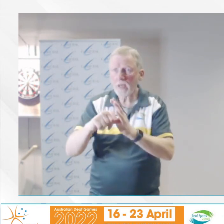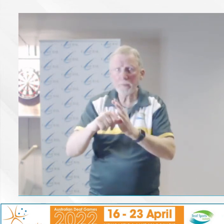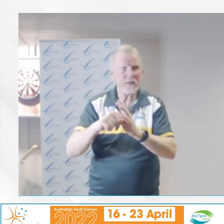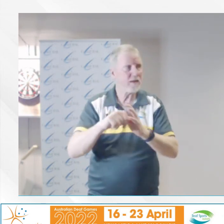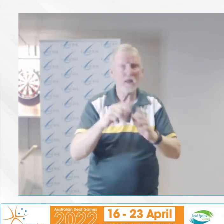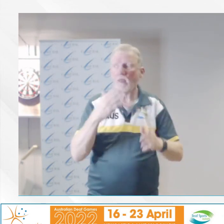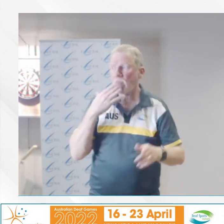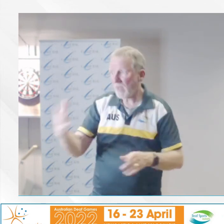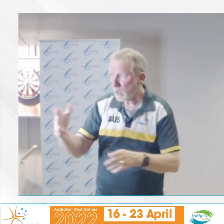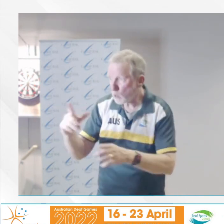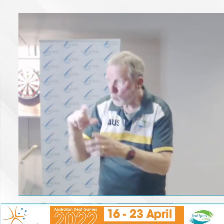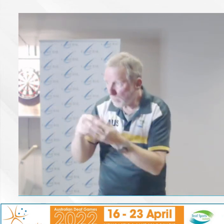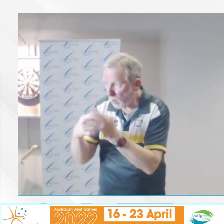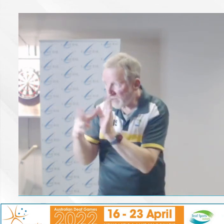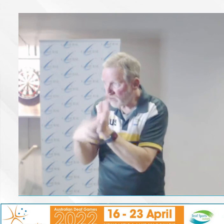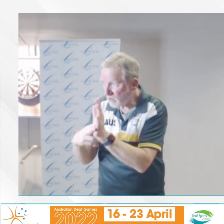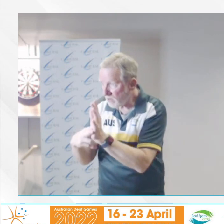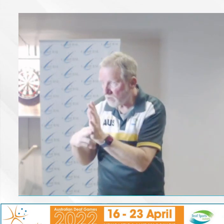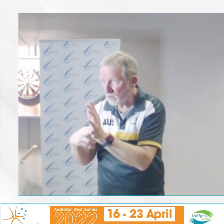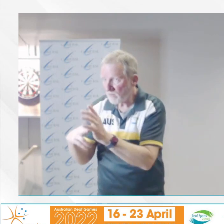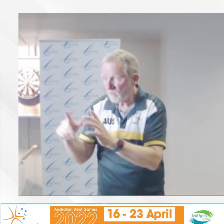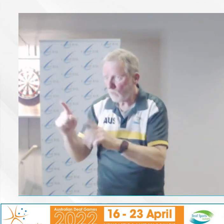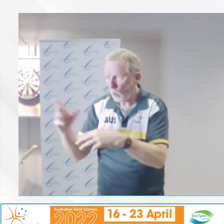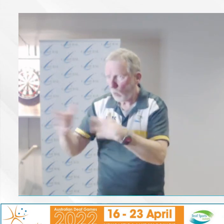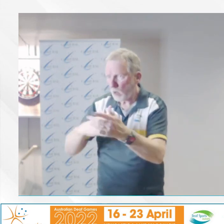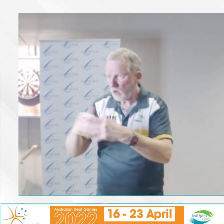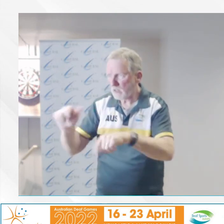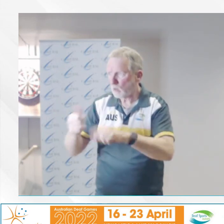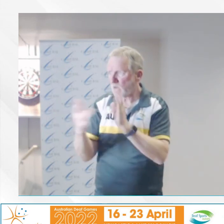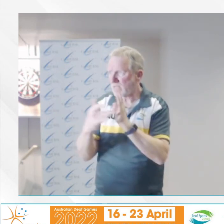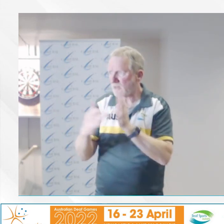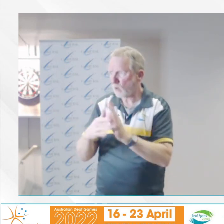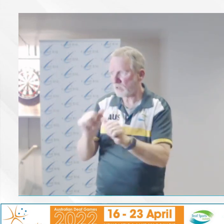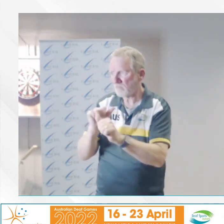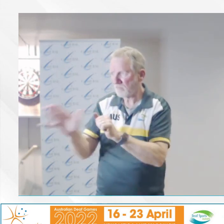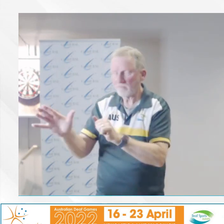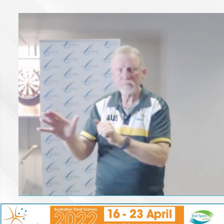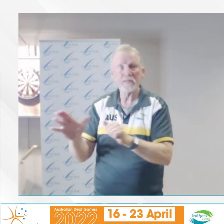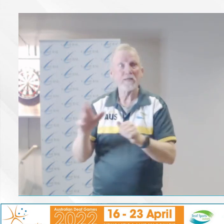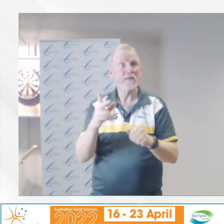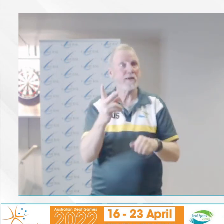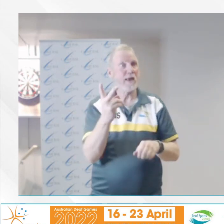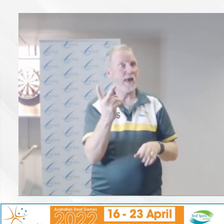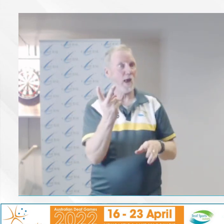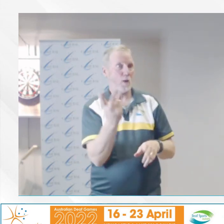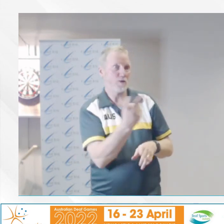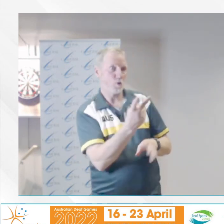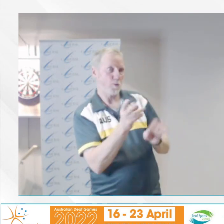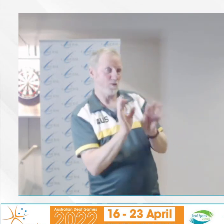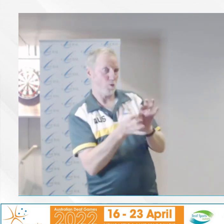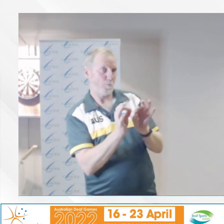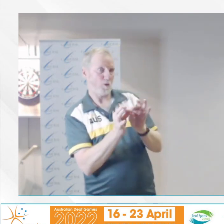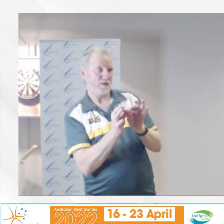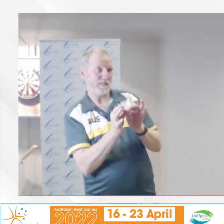thank you for your time uh thank you to brennan and your technology skills have